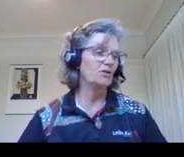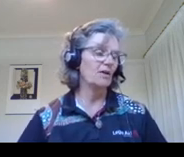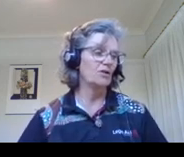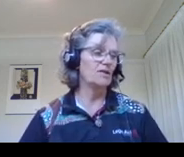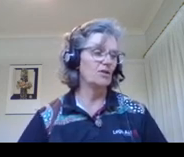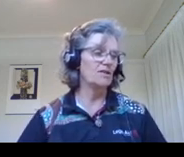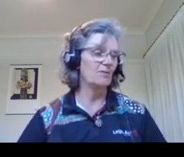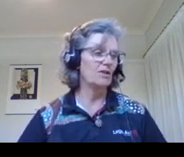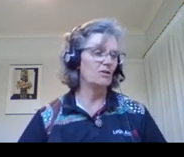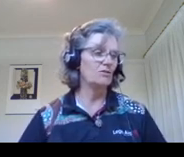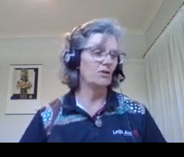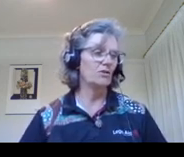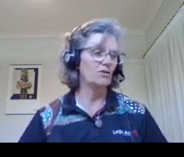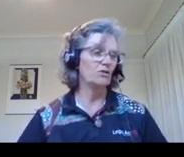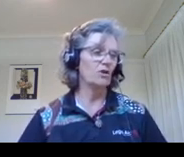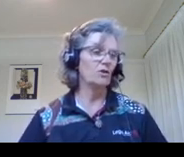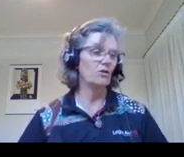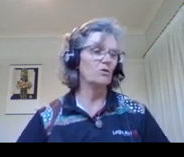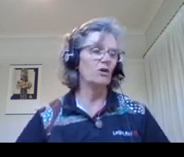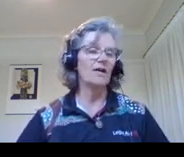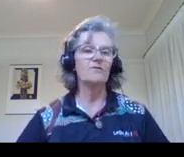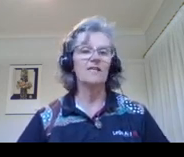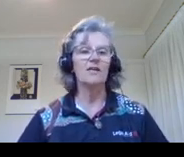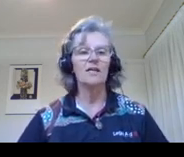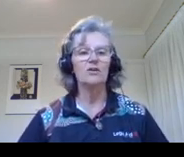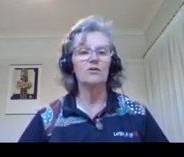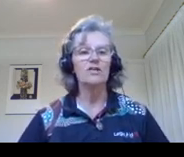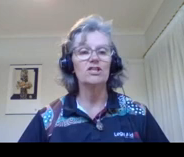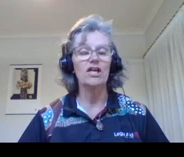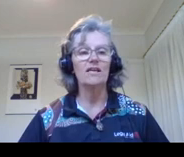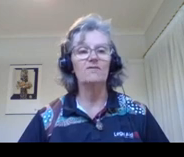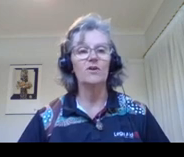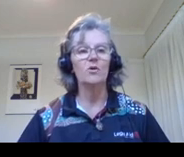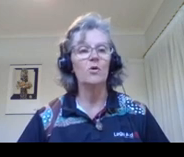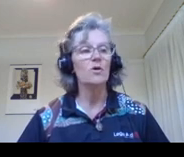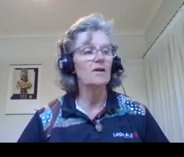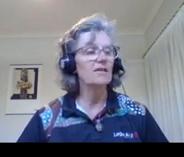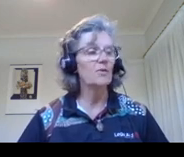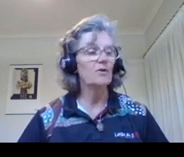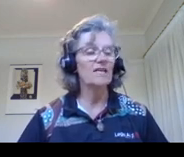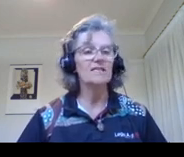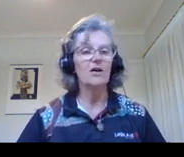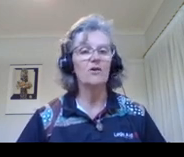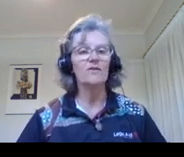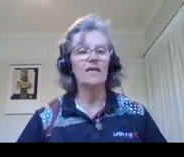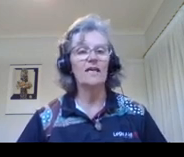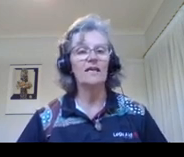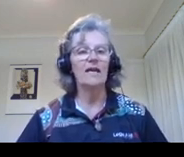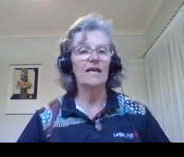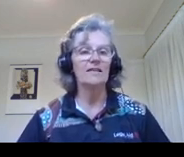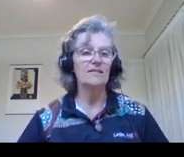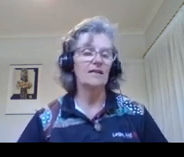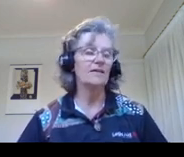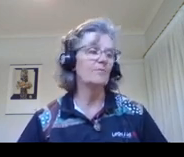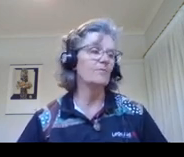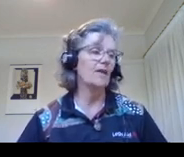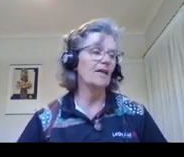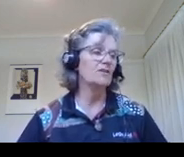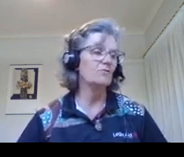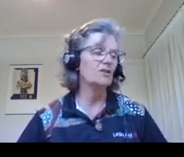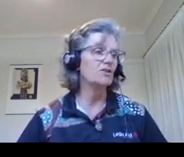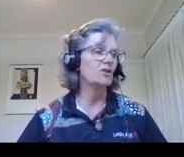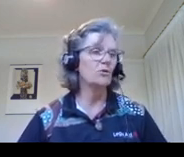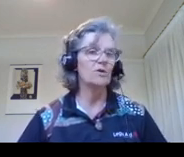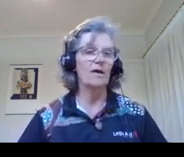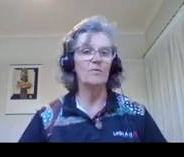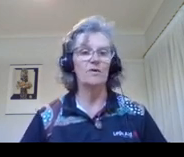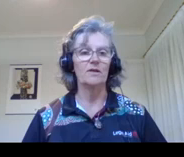www.donotcall.gov.au to check if your number is on there and register your number